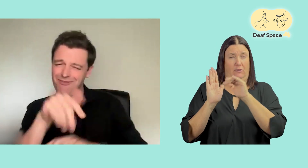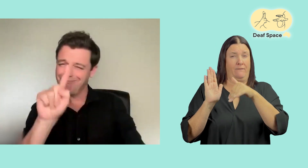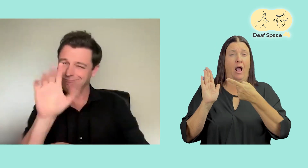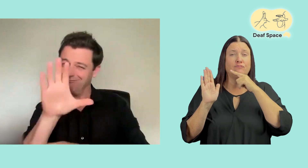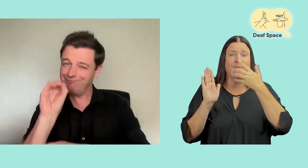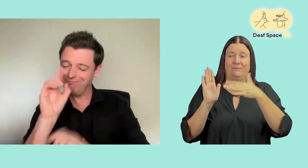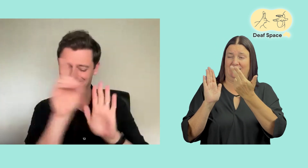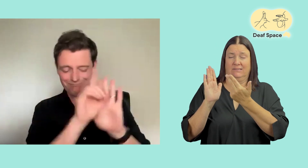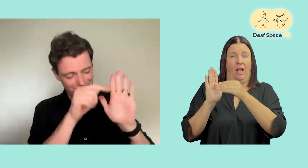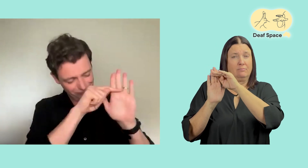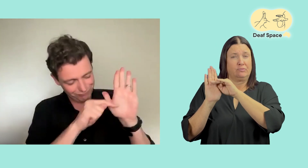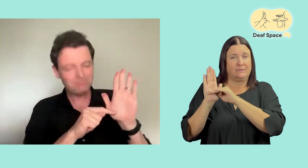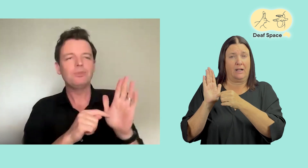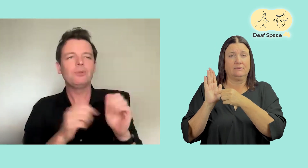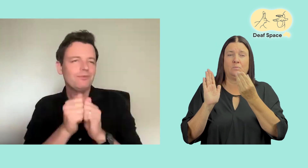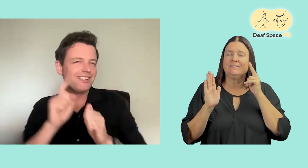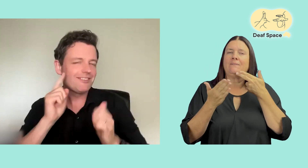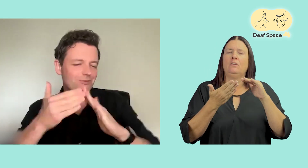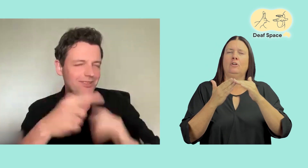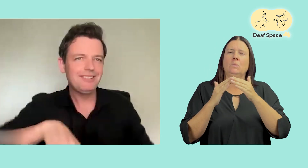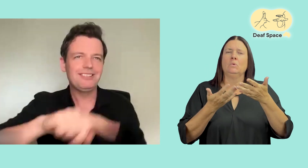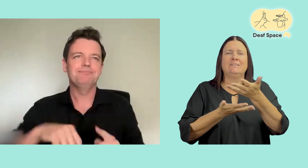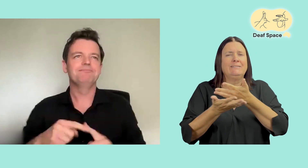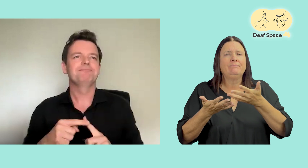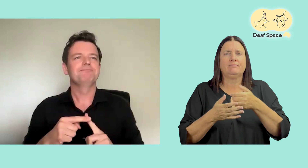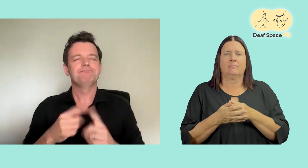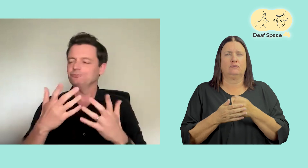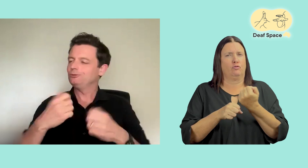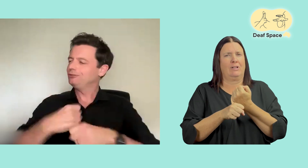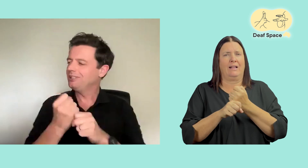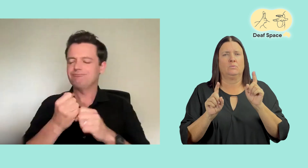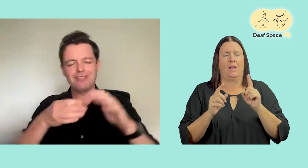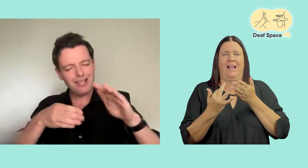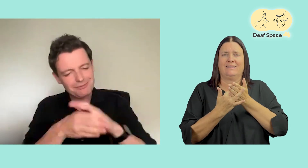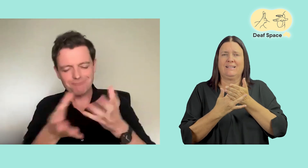There are over 150 of those principles developed in consultation with the Deaf community